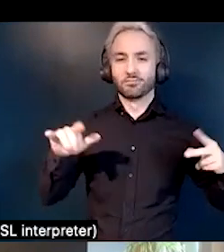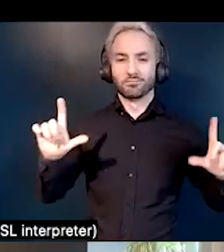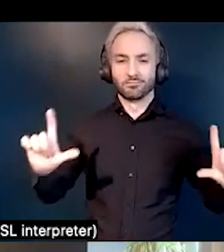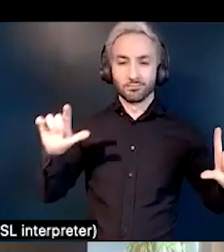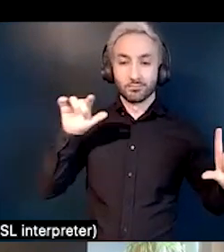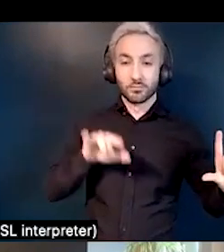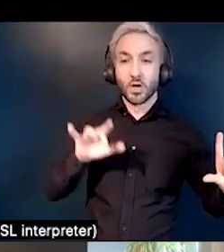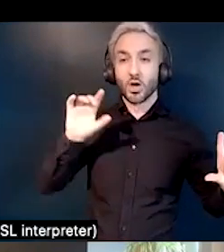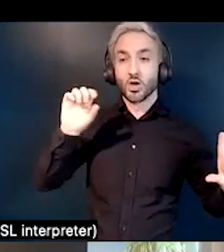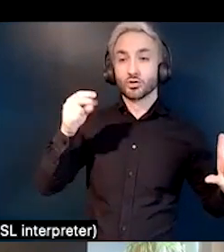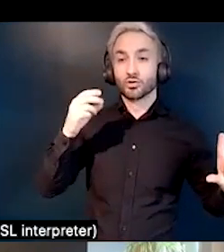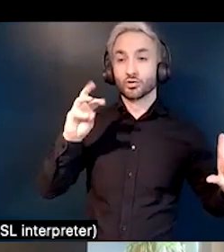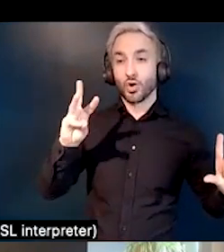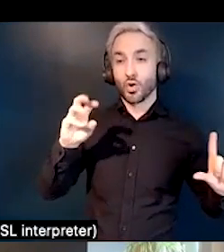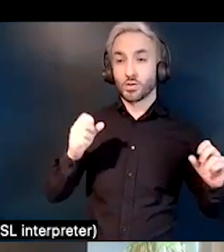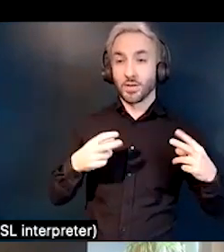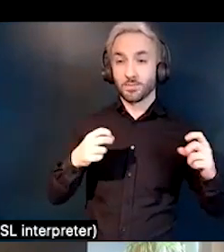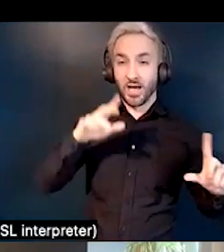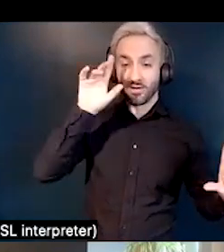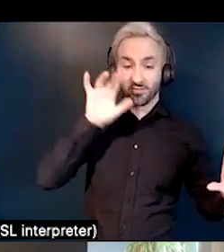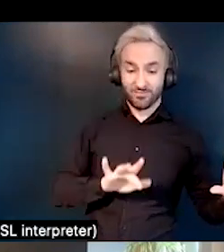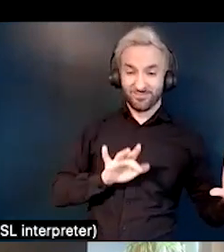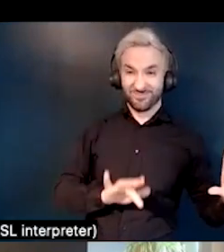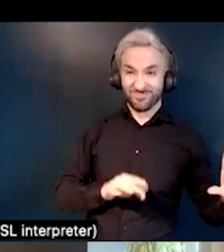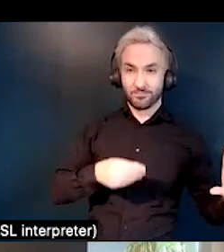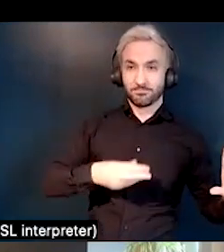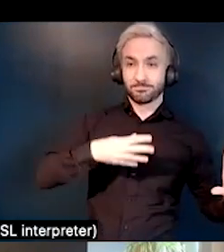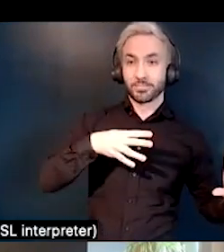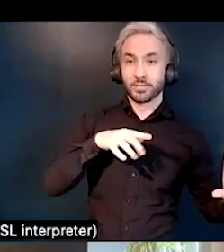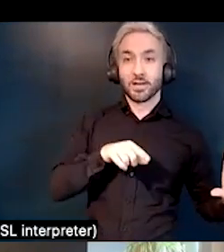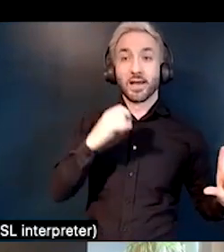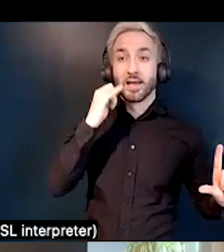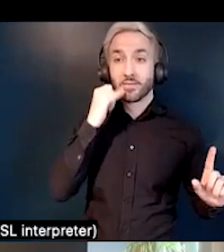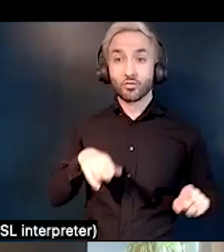the bottom of your screen. If during the presentation you have questions for us,